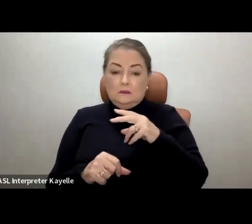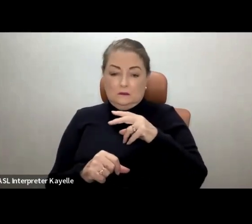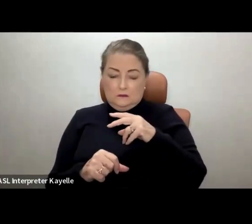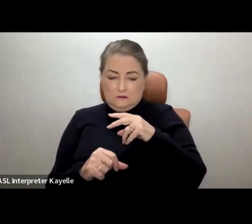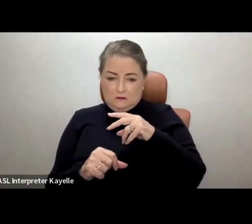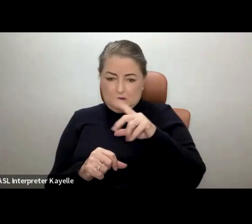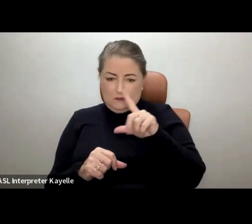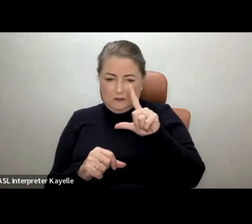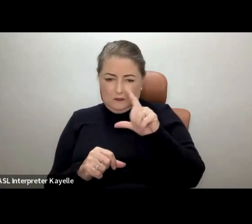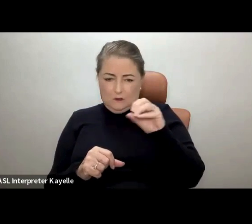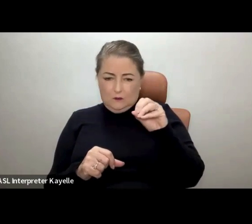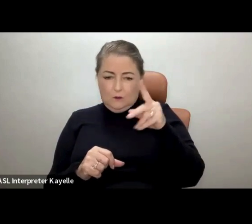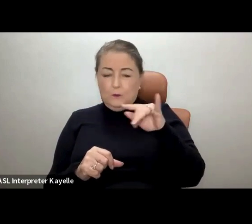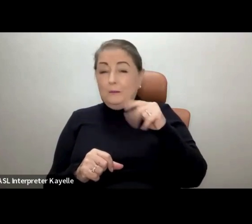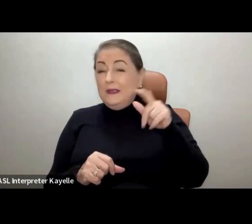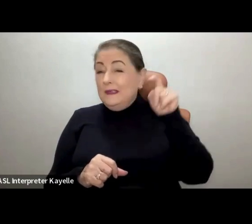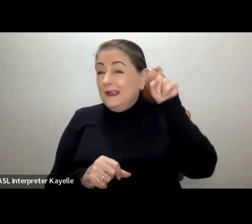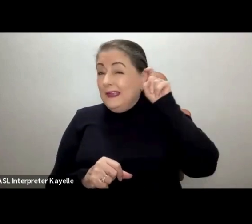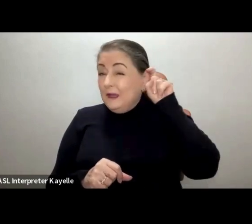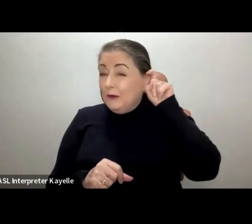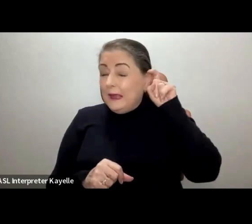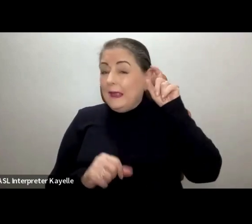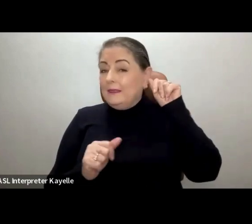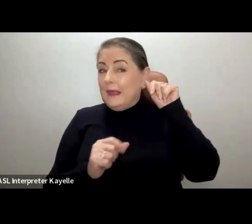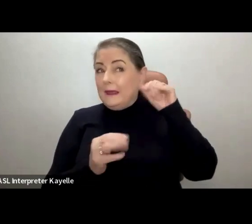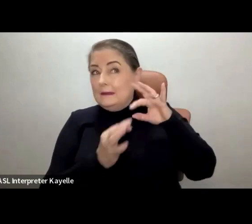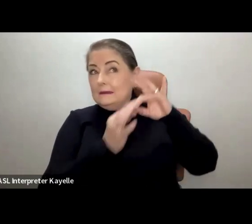hearing aids that can connect to the sound system through